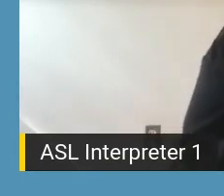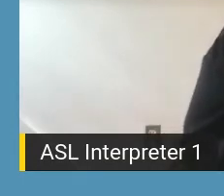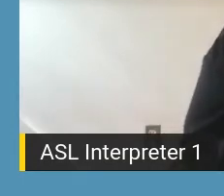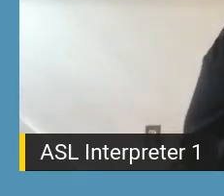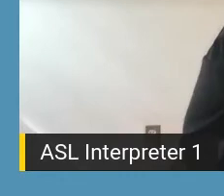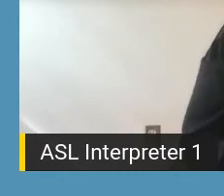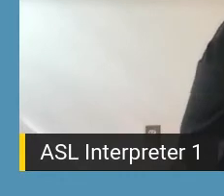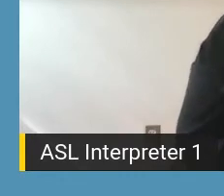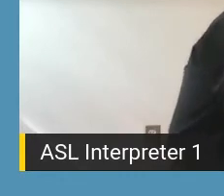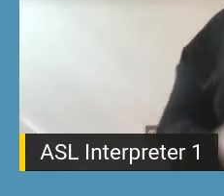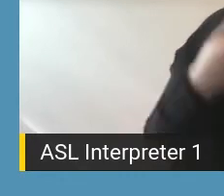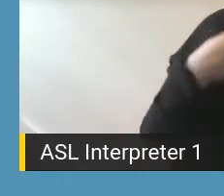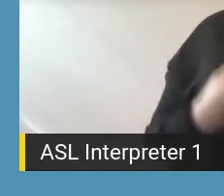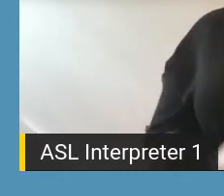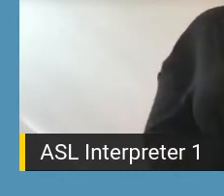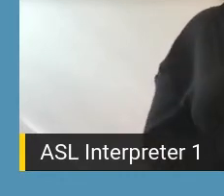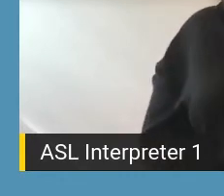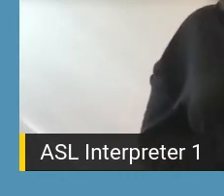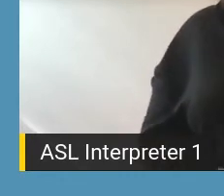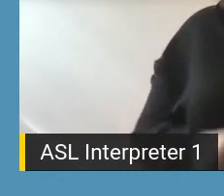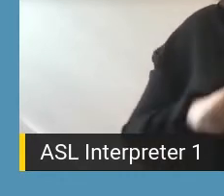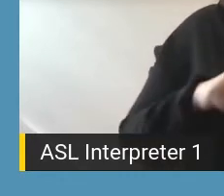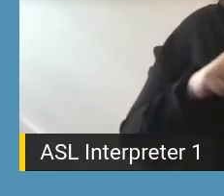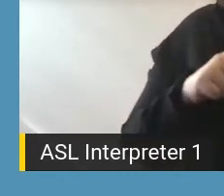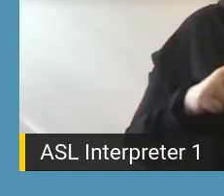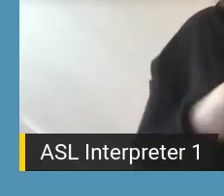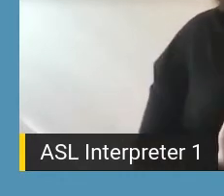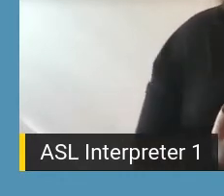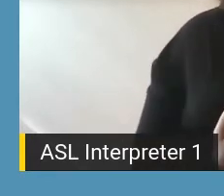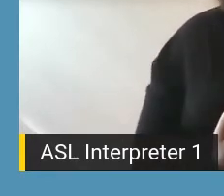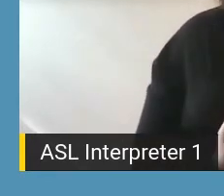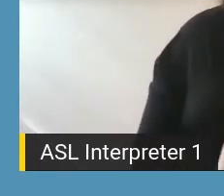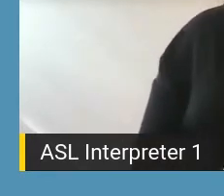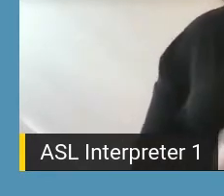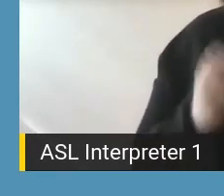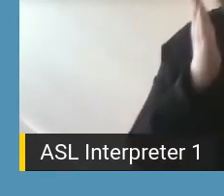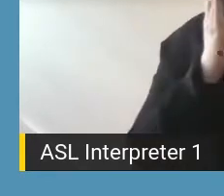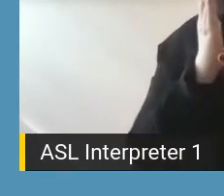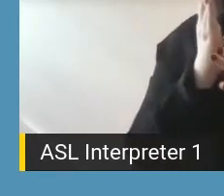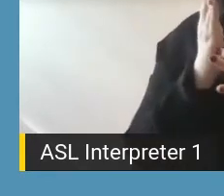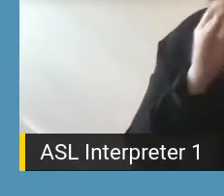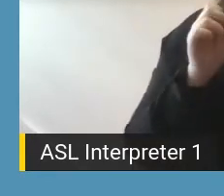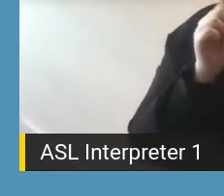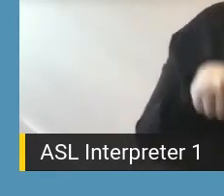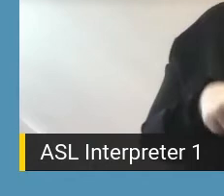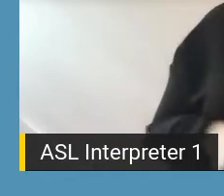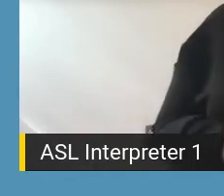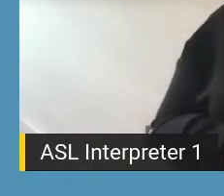have someone older who really can't do it can someone go over and record them talking